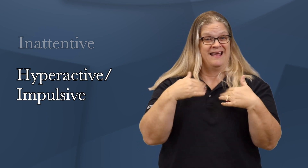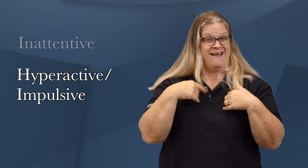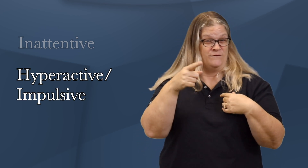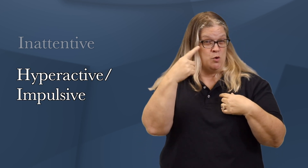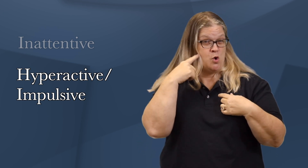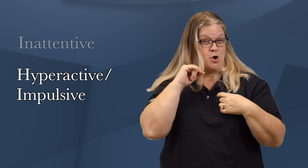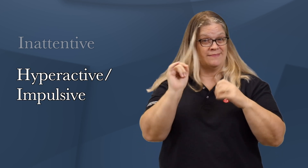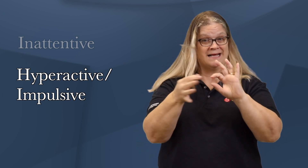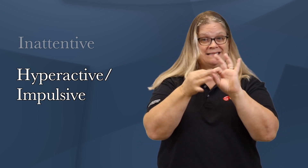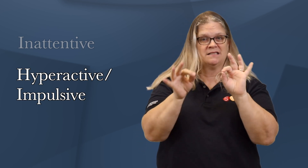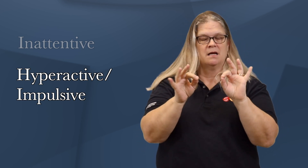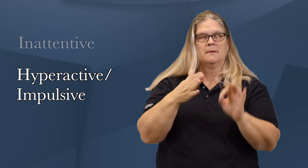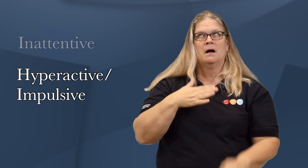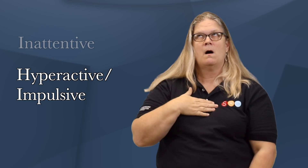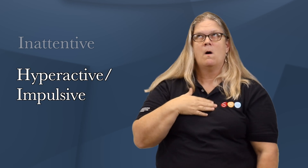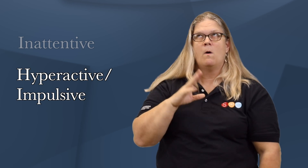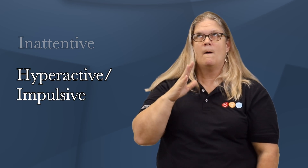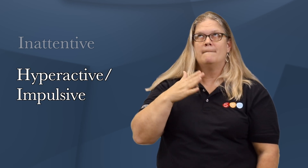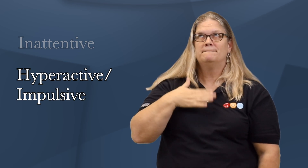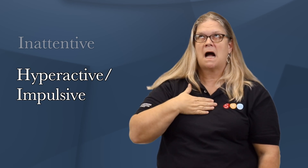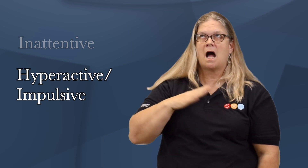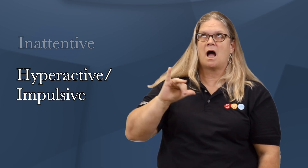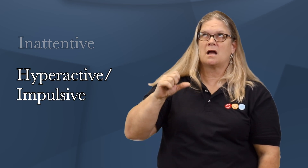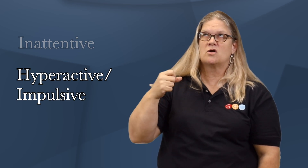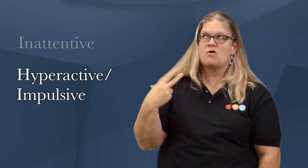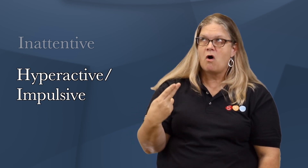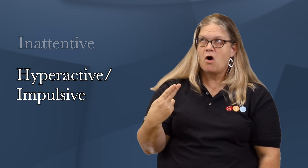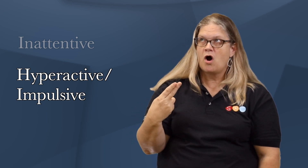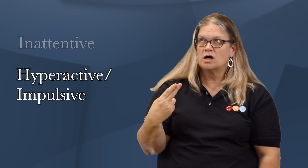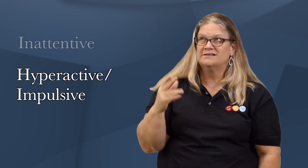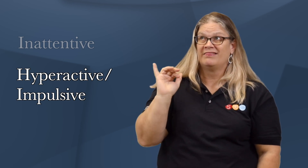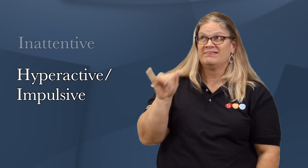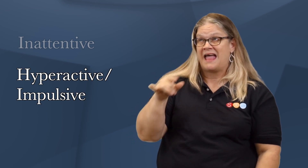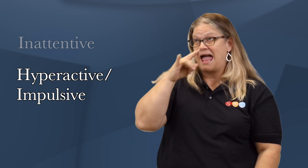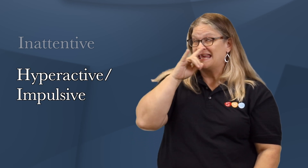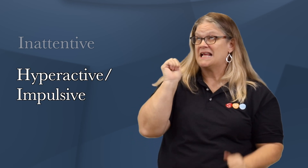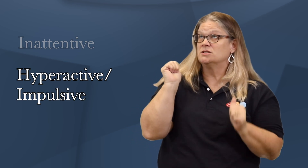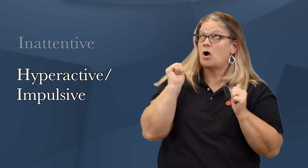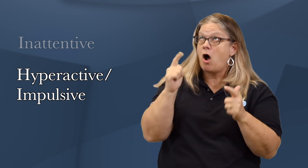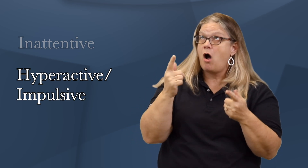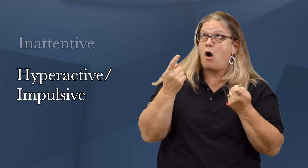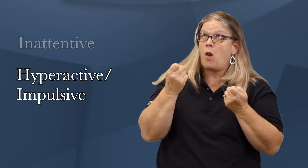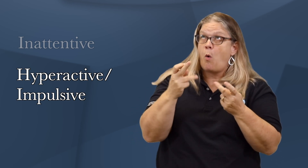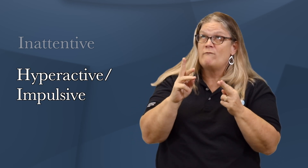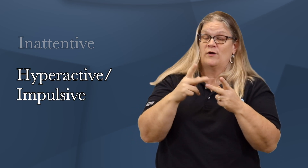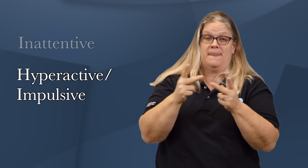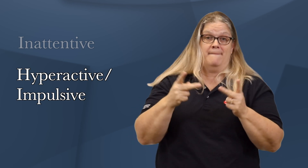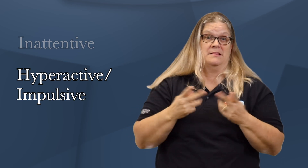Maybe you've heard that statement, "Oh, my gosh. This kid is all over the place."